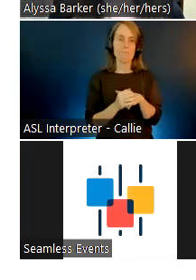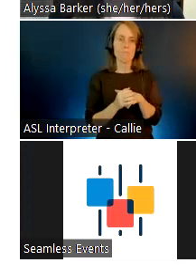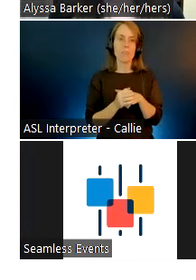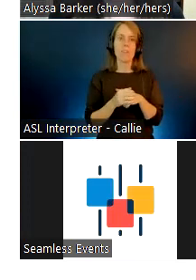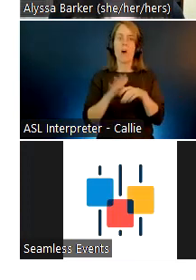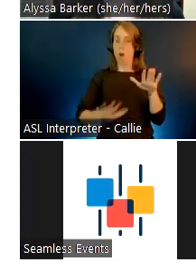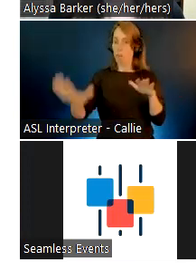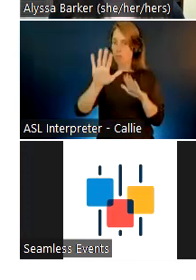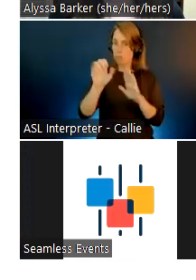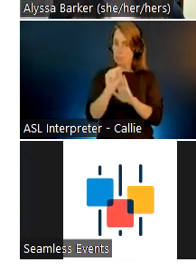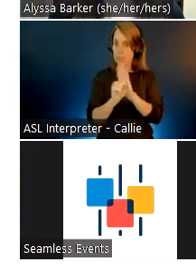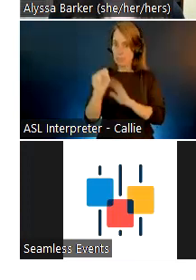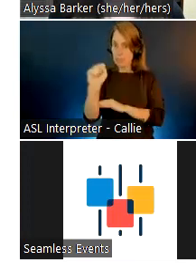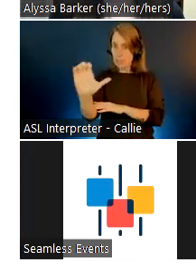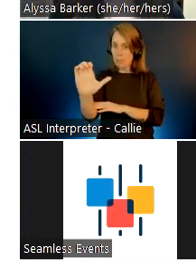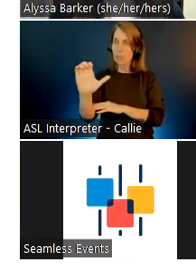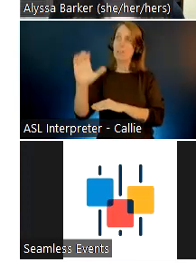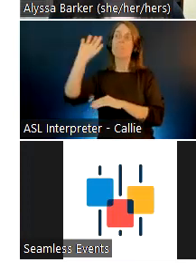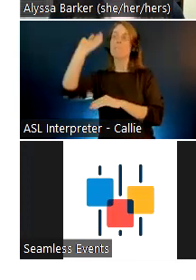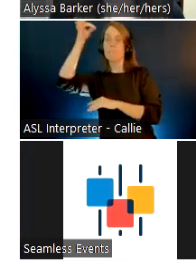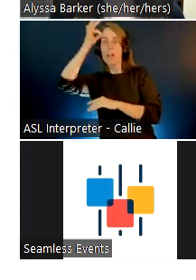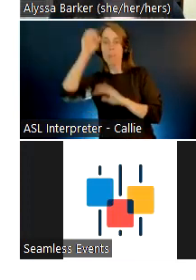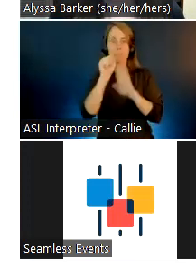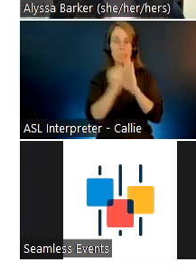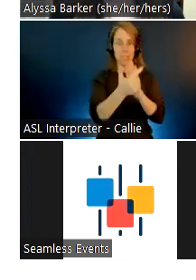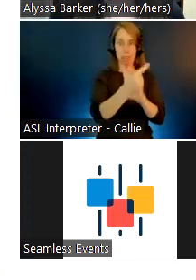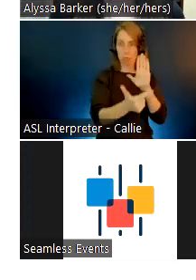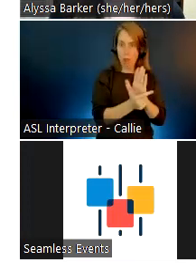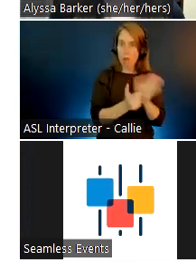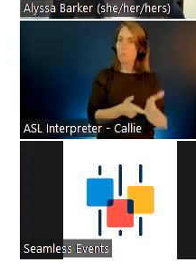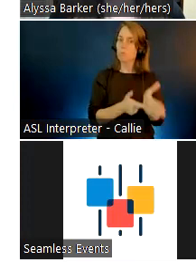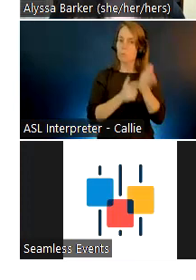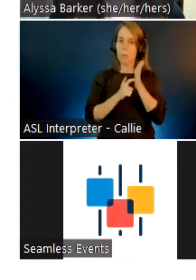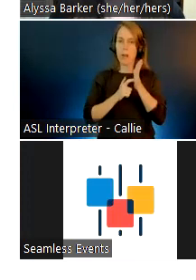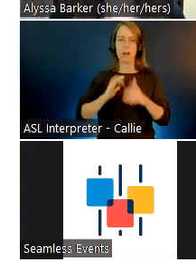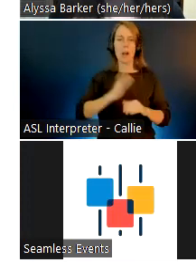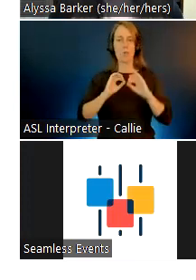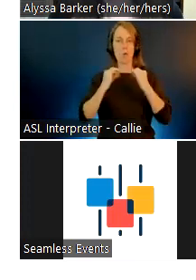protect the rights of people with disabilities we're an independent organization we don't